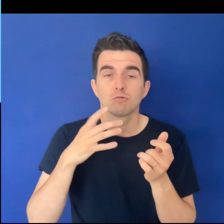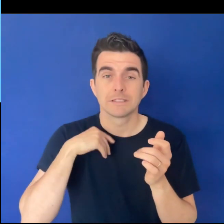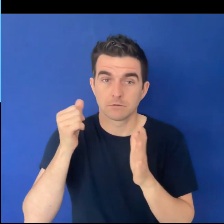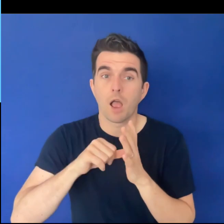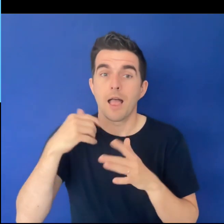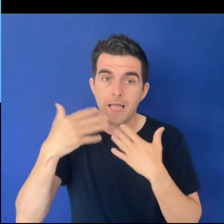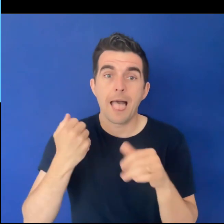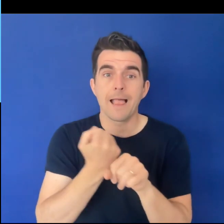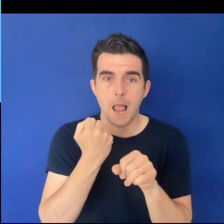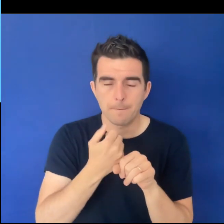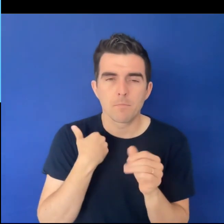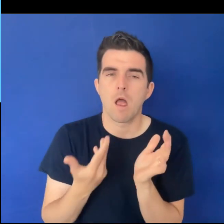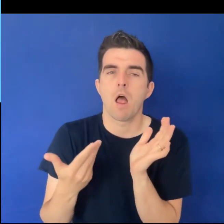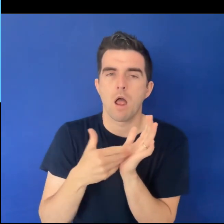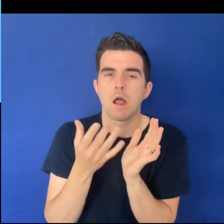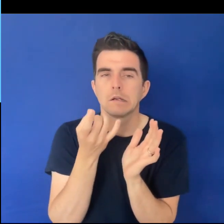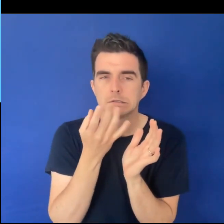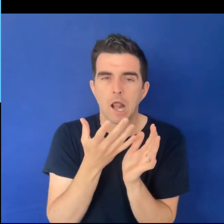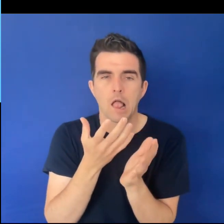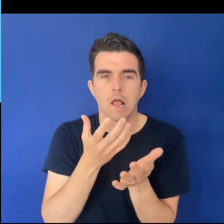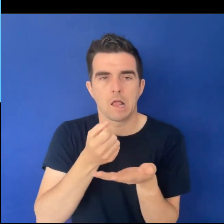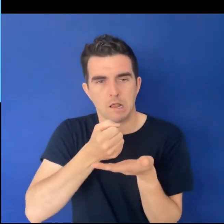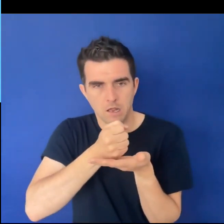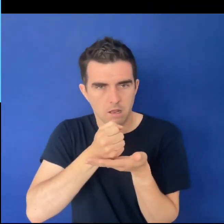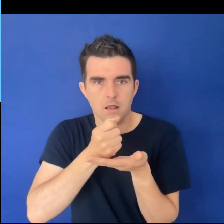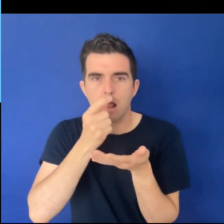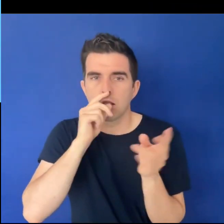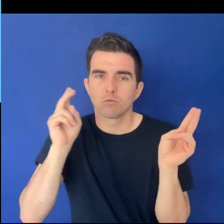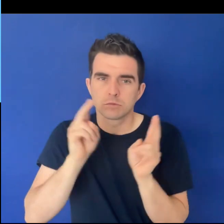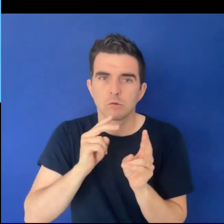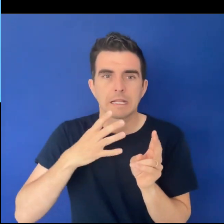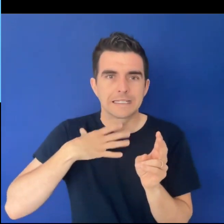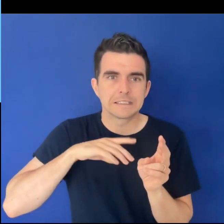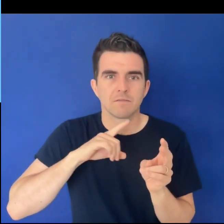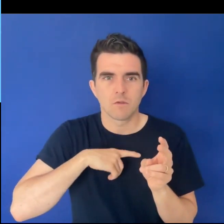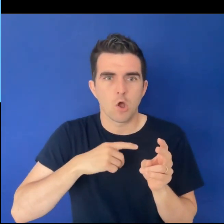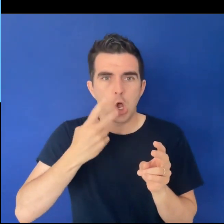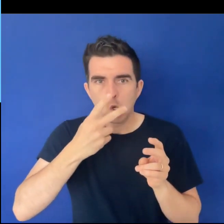We recently added single-stick controls to reduce the need for multiple inputs. Although